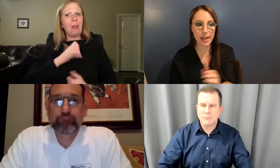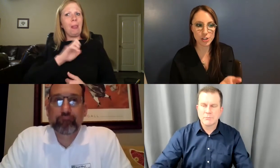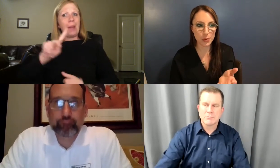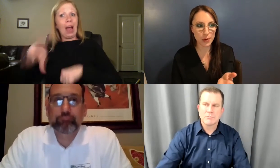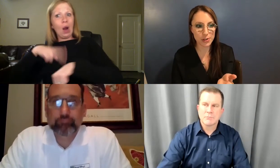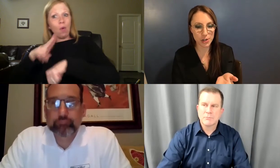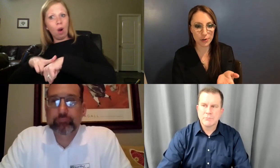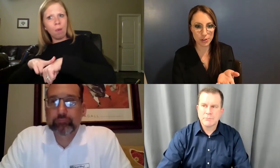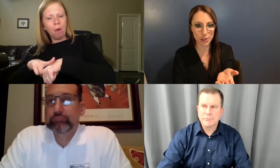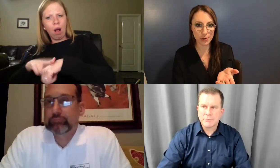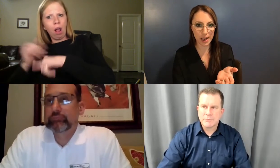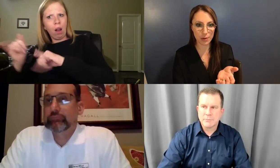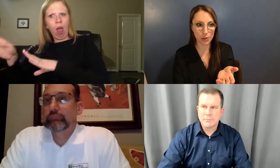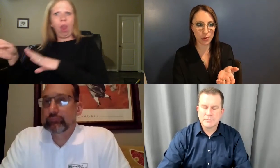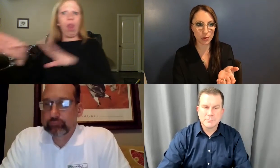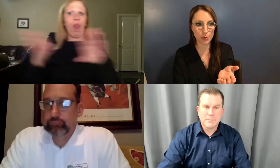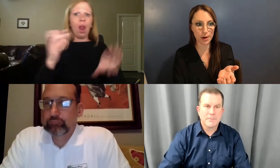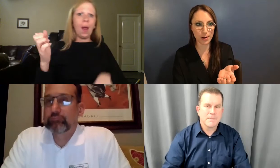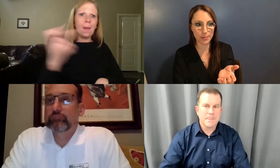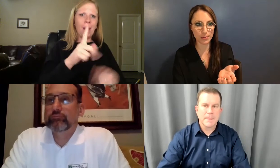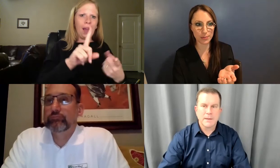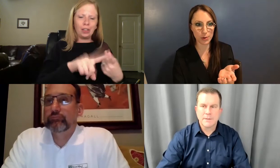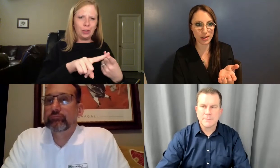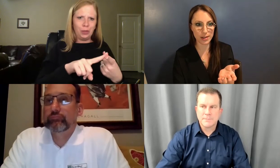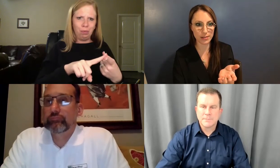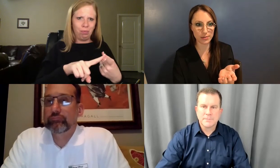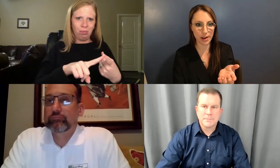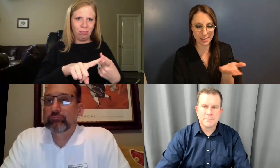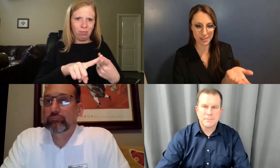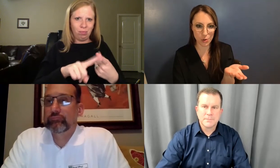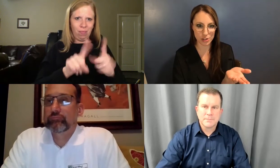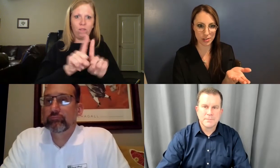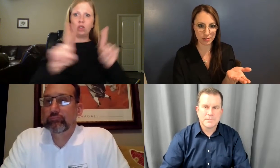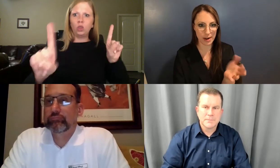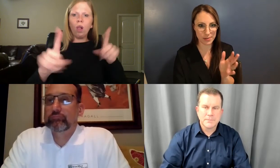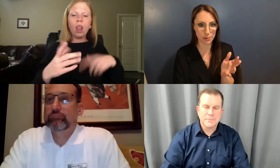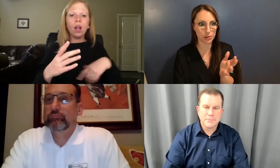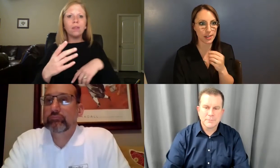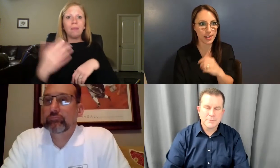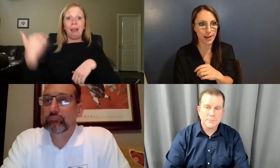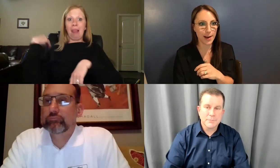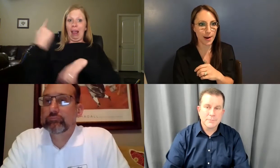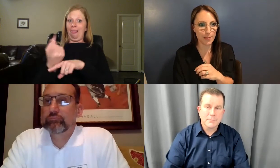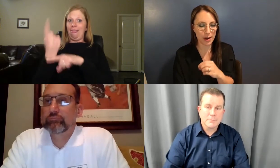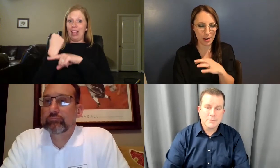So last year when we first had our first Q&A with you, we asked this question kind of similarly,